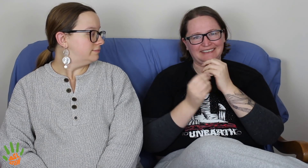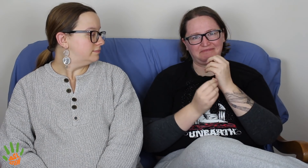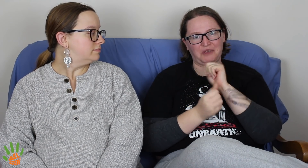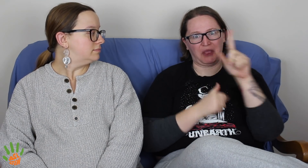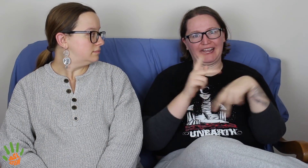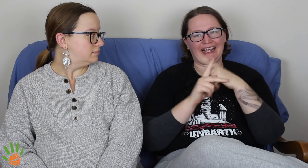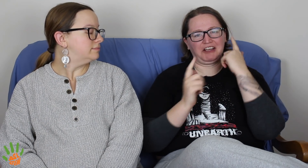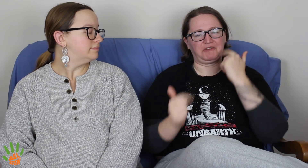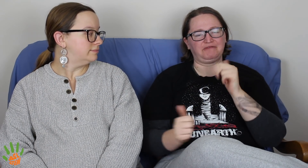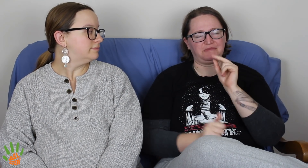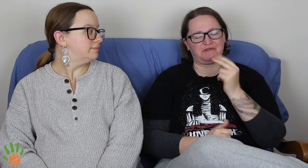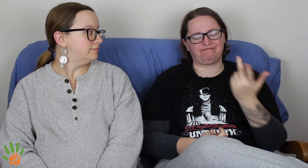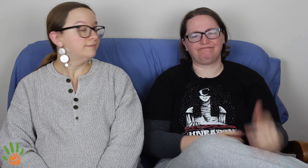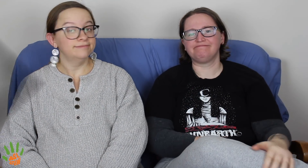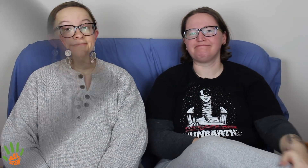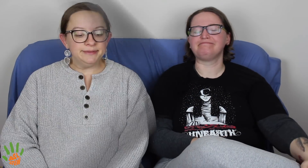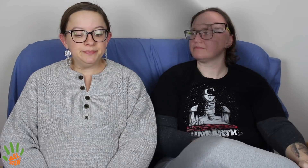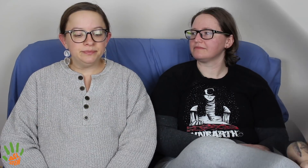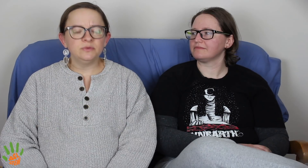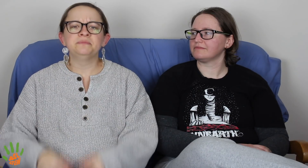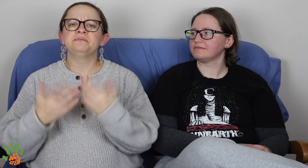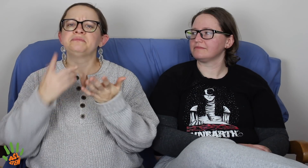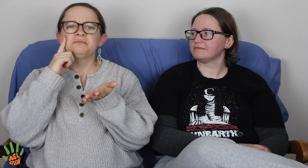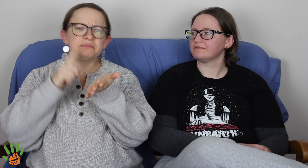it's not able to fix all types of hearing loss.